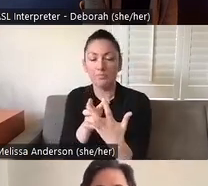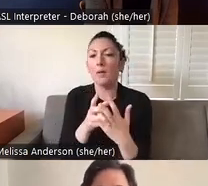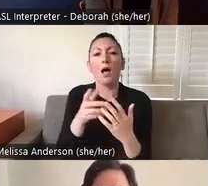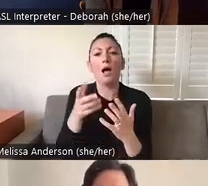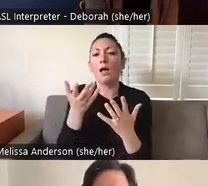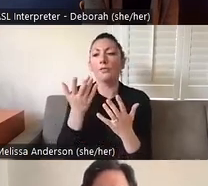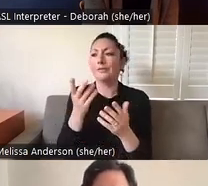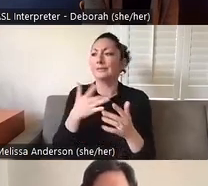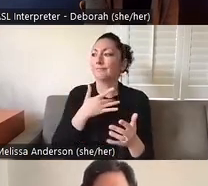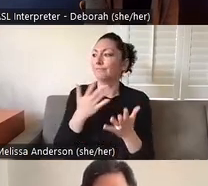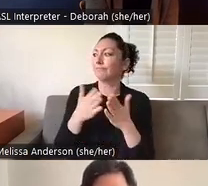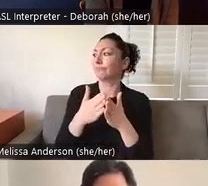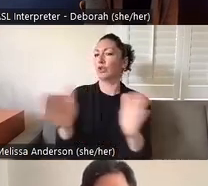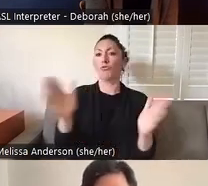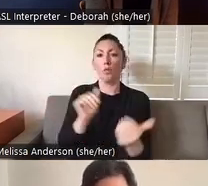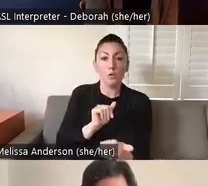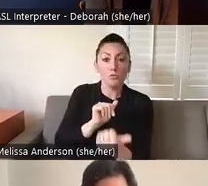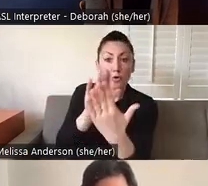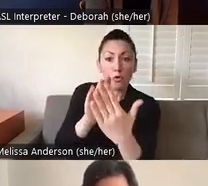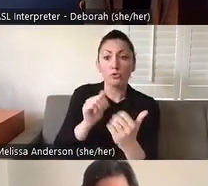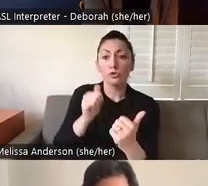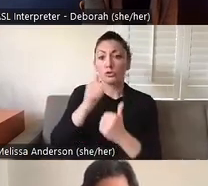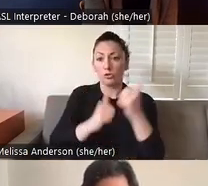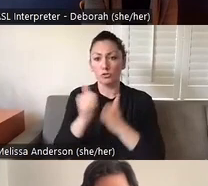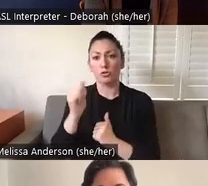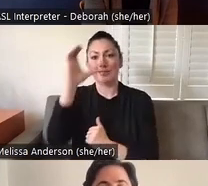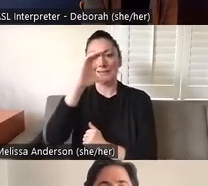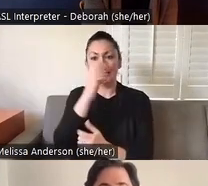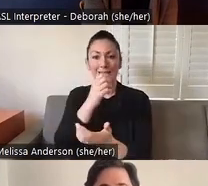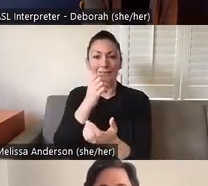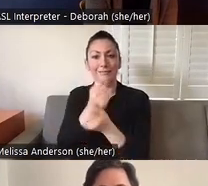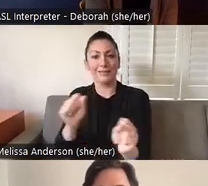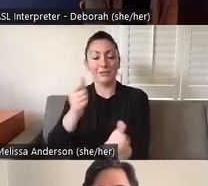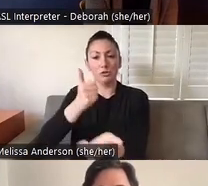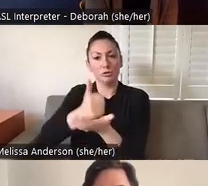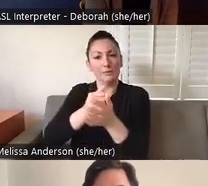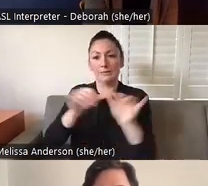the fundamentals of seeking safety in a way that meets the needs of deaf people. It uses